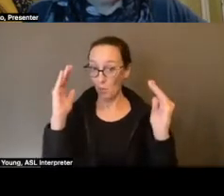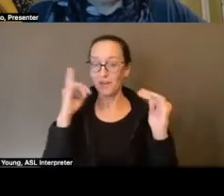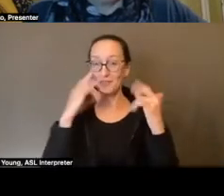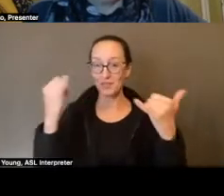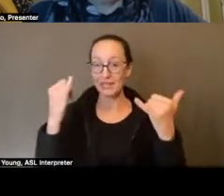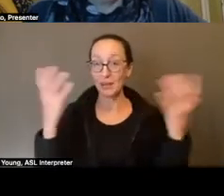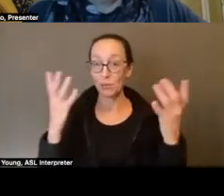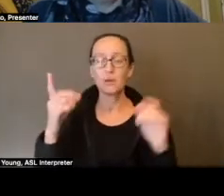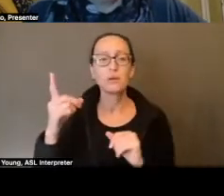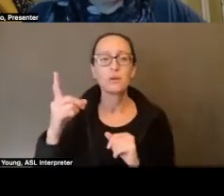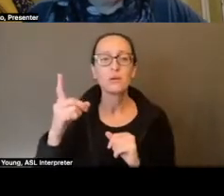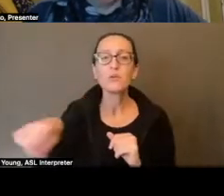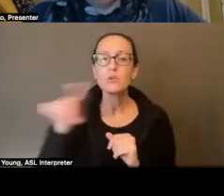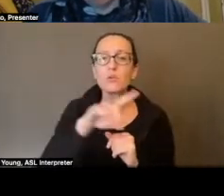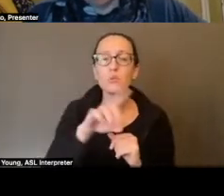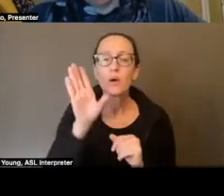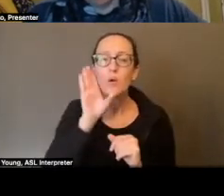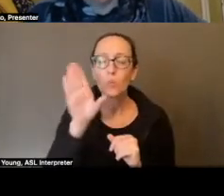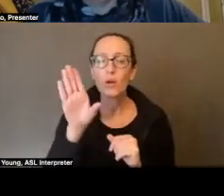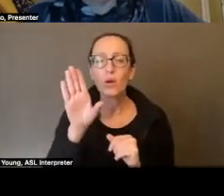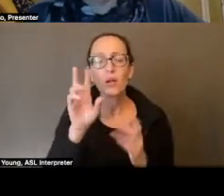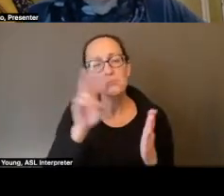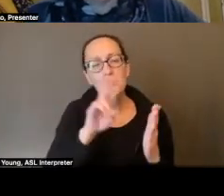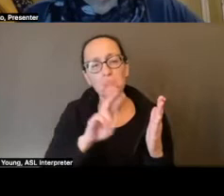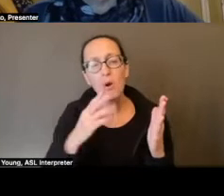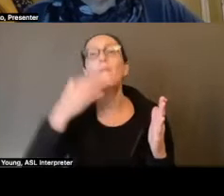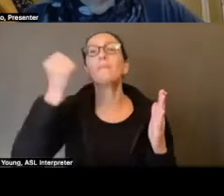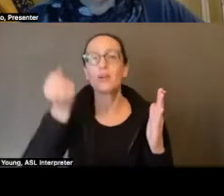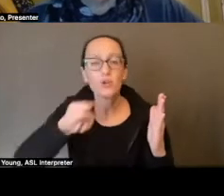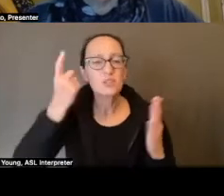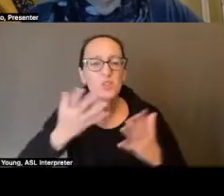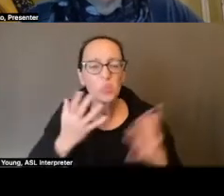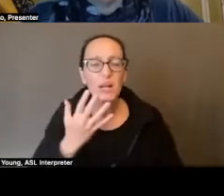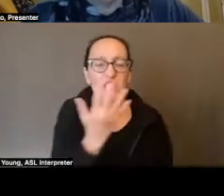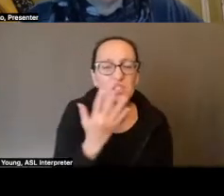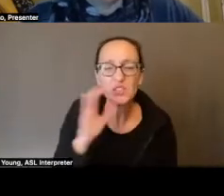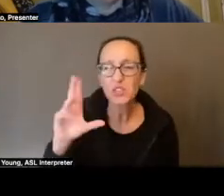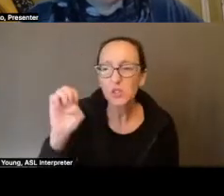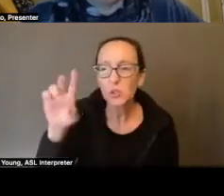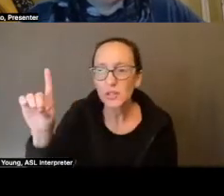that you will have a better understanding of Cued Speech and Cued American English.